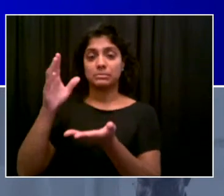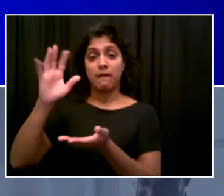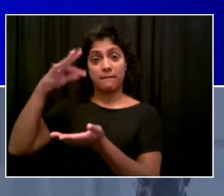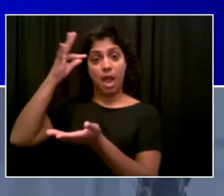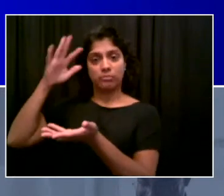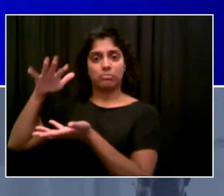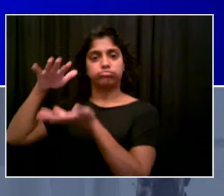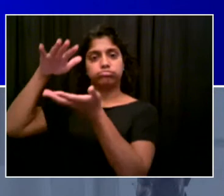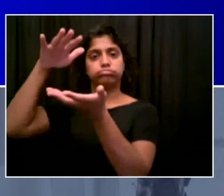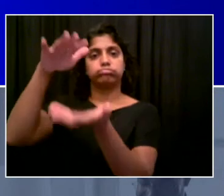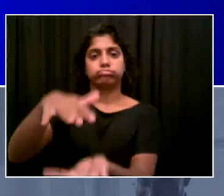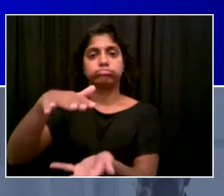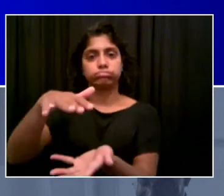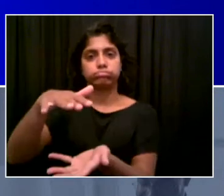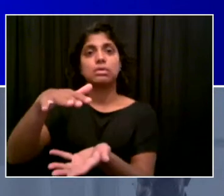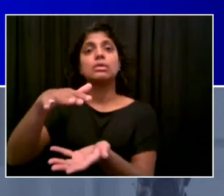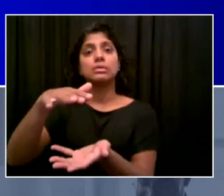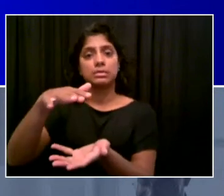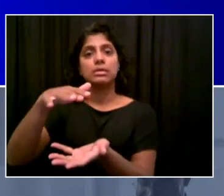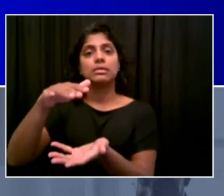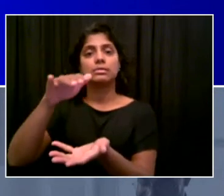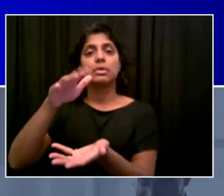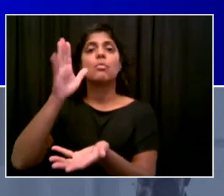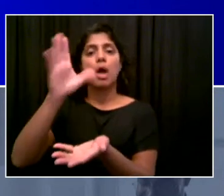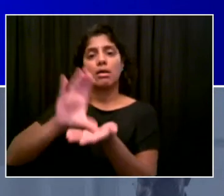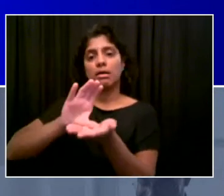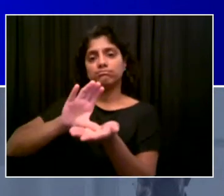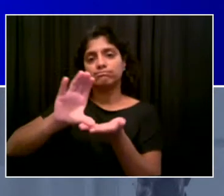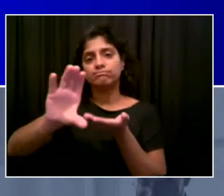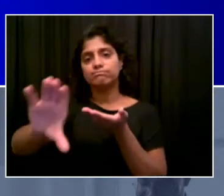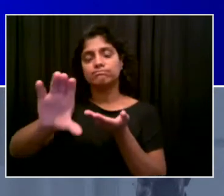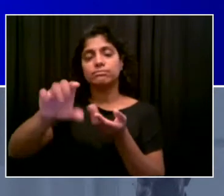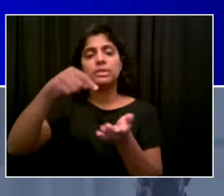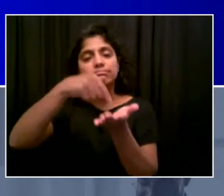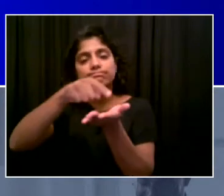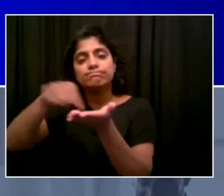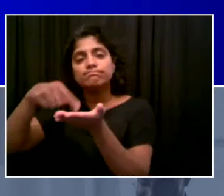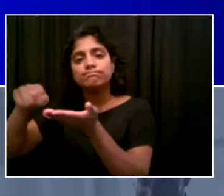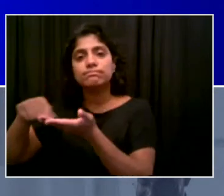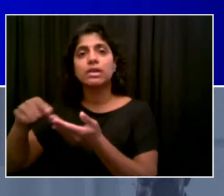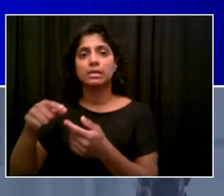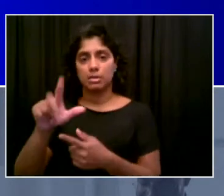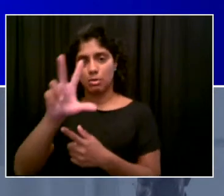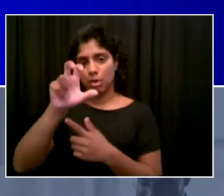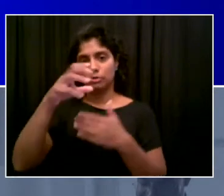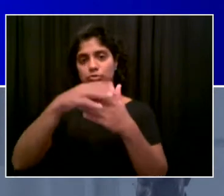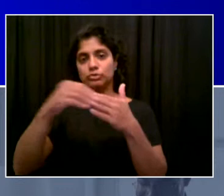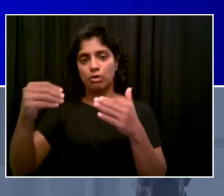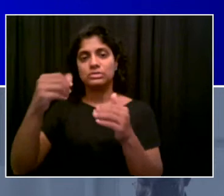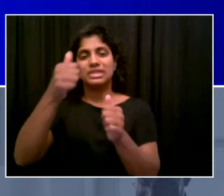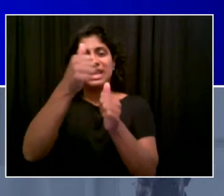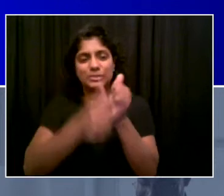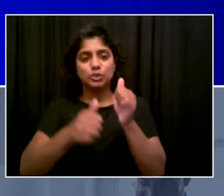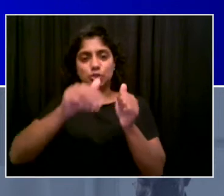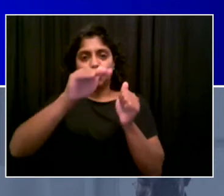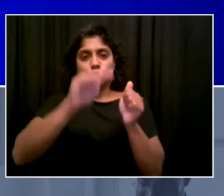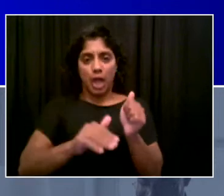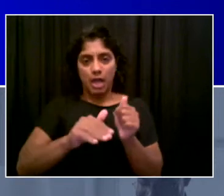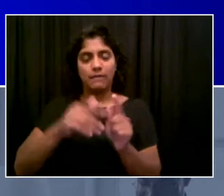WE DO THIS RIGHT.